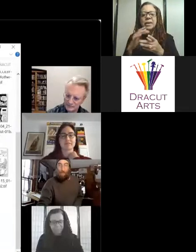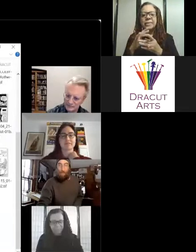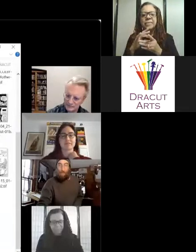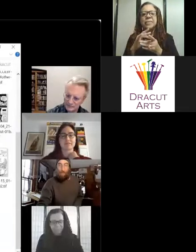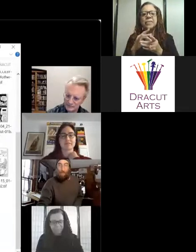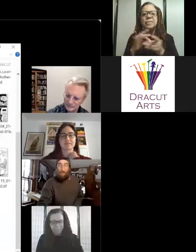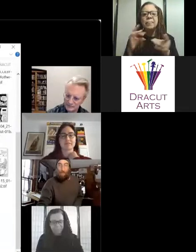Any... I like learning about your creative process, how you add and